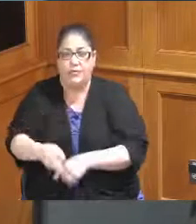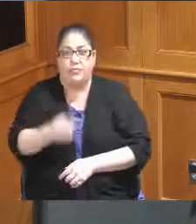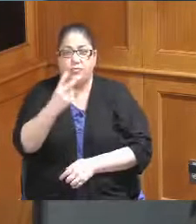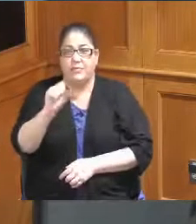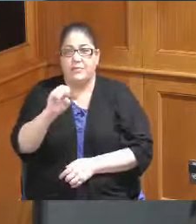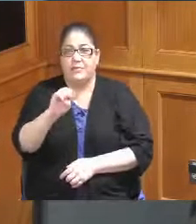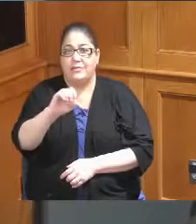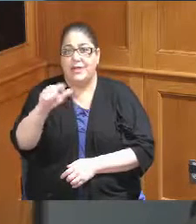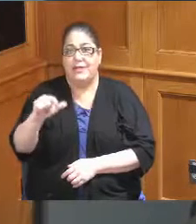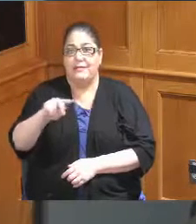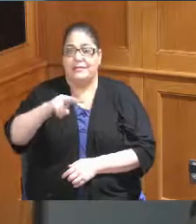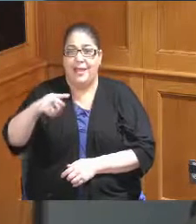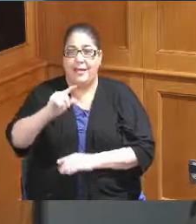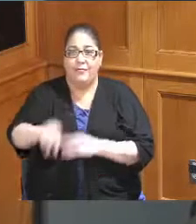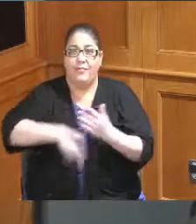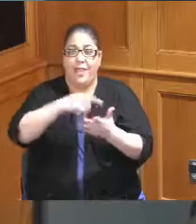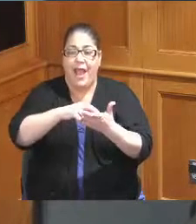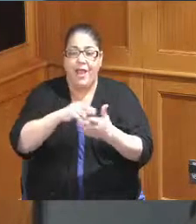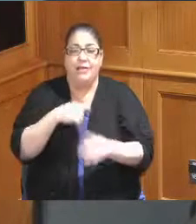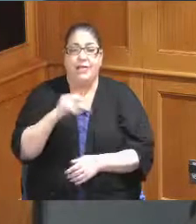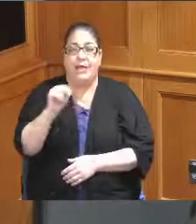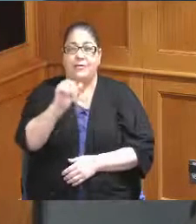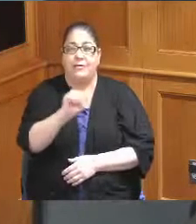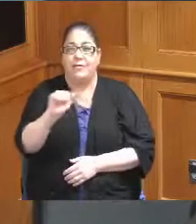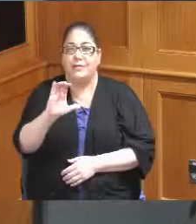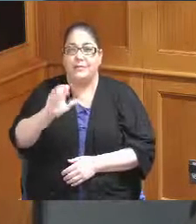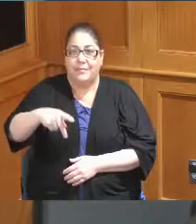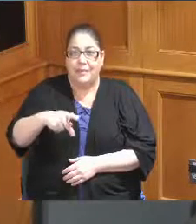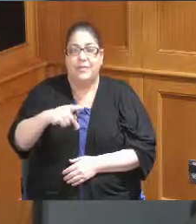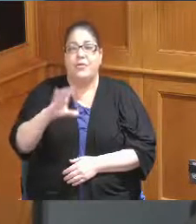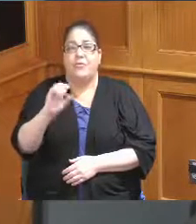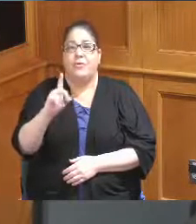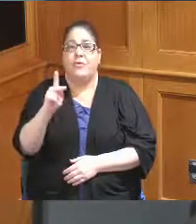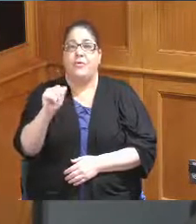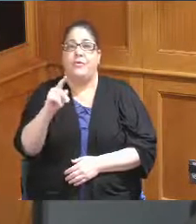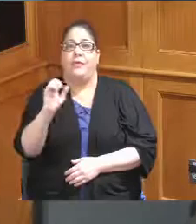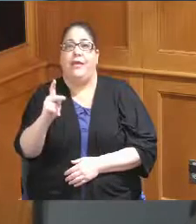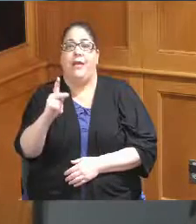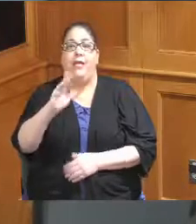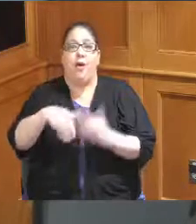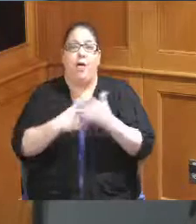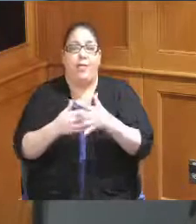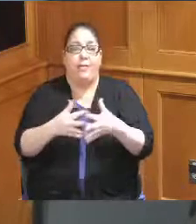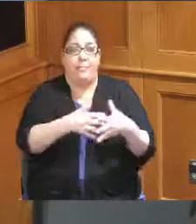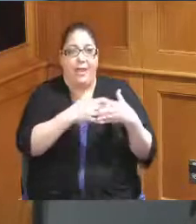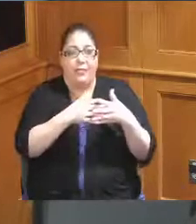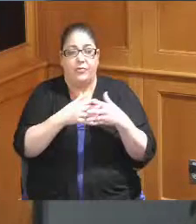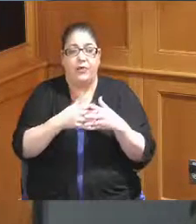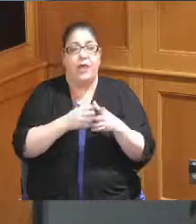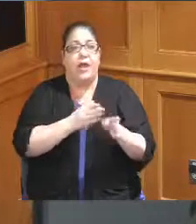NCAA tournament appearances Kodak All-American honorable mention career assist leader and more